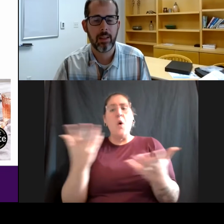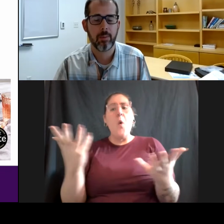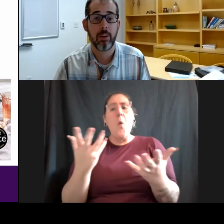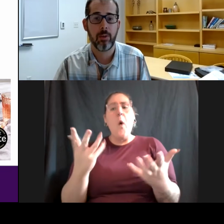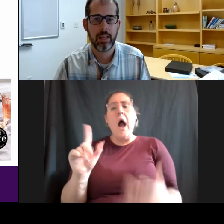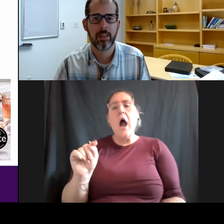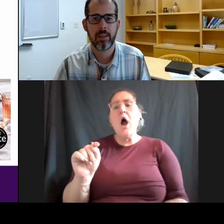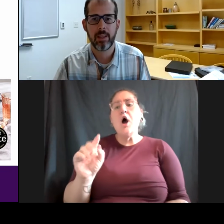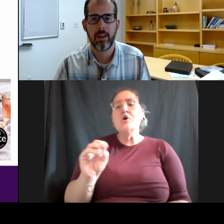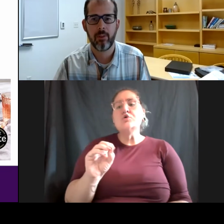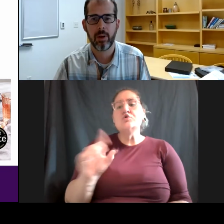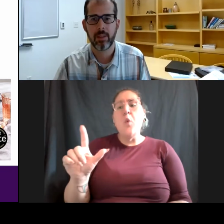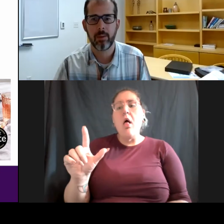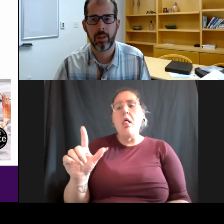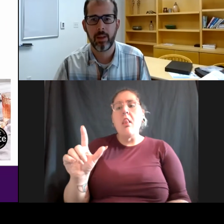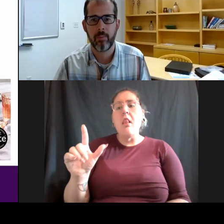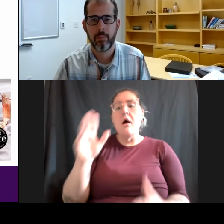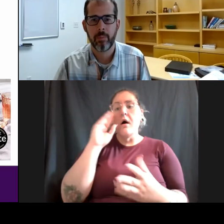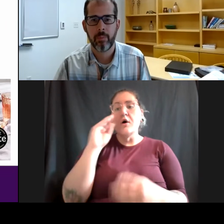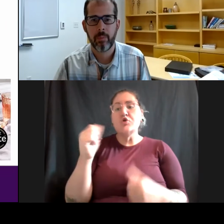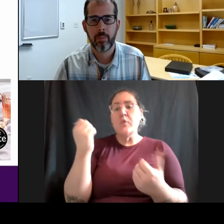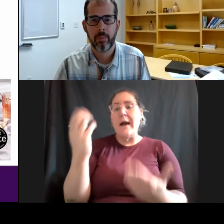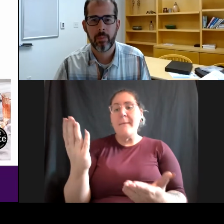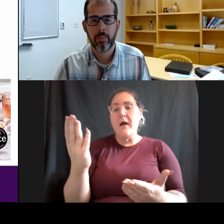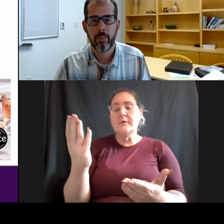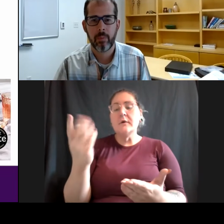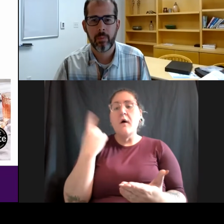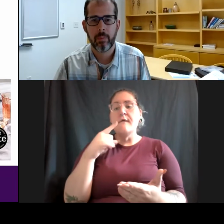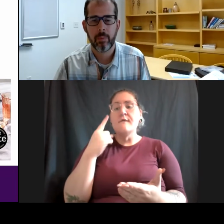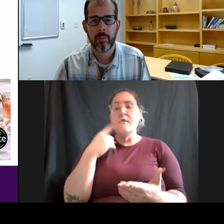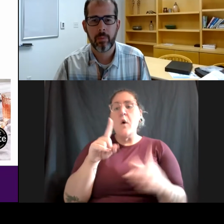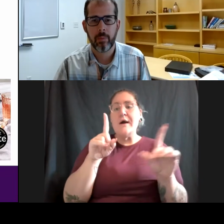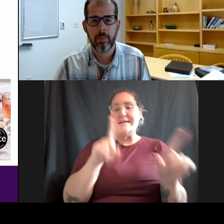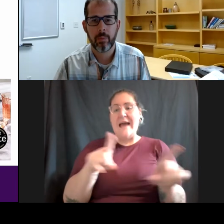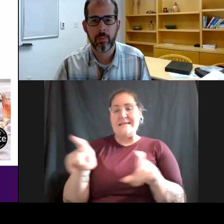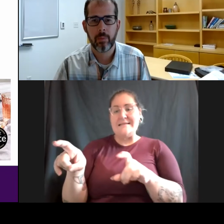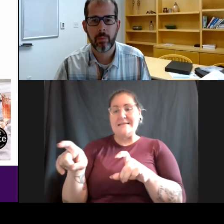to test design for accessibility? >> Henny: To test design for accessibility.